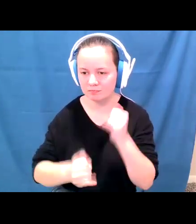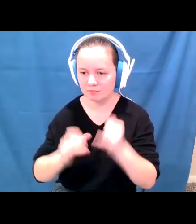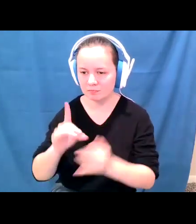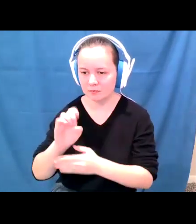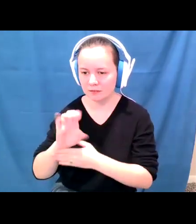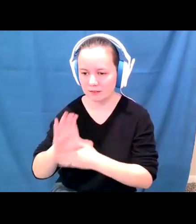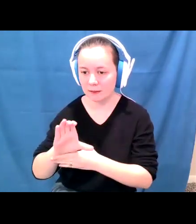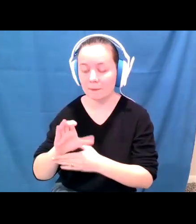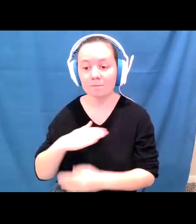Next slide, please.